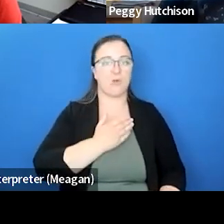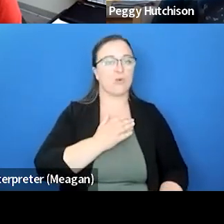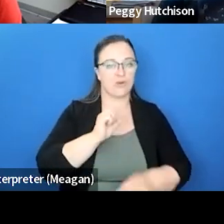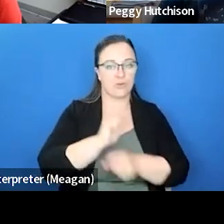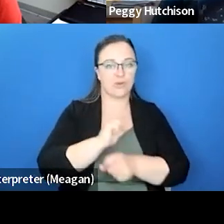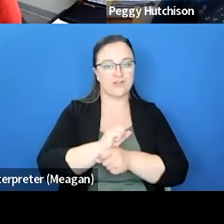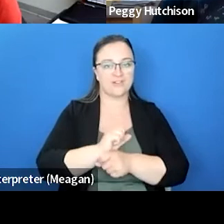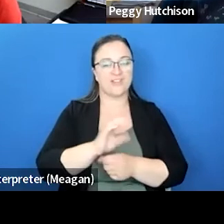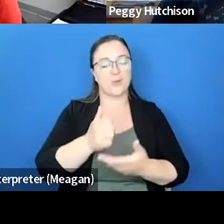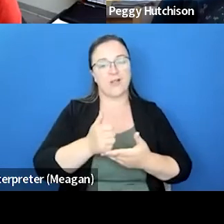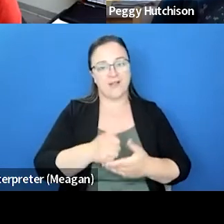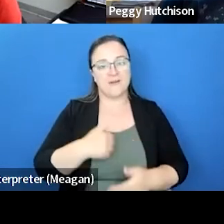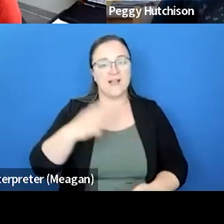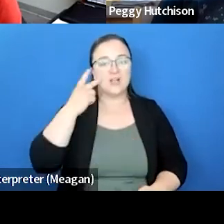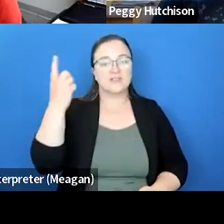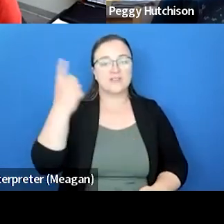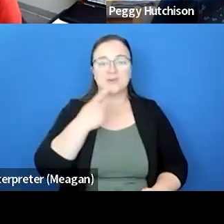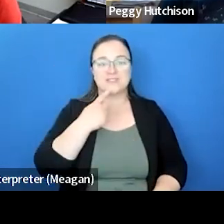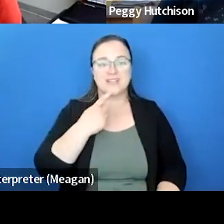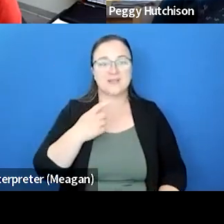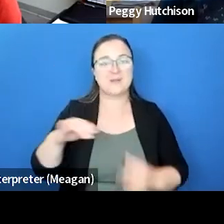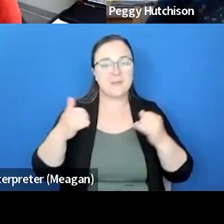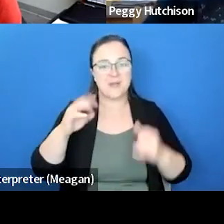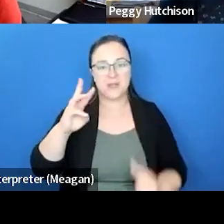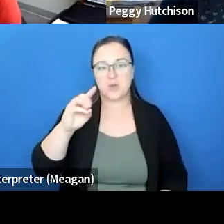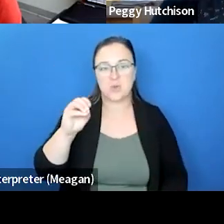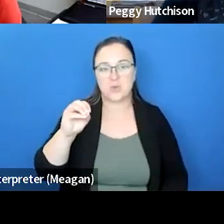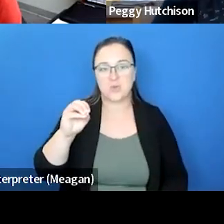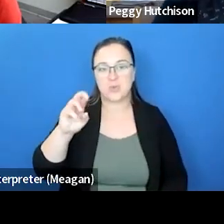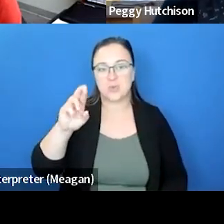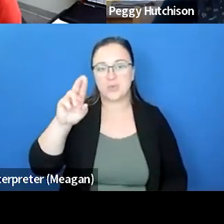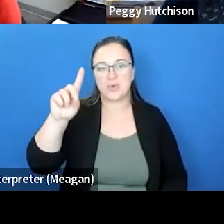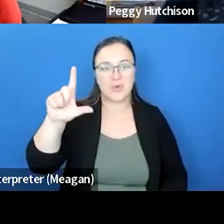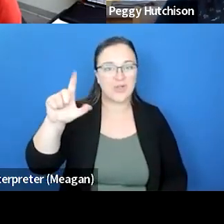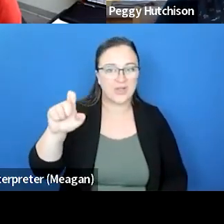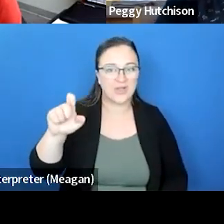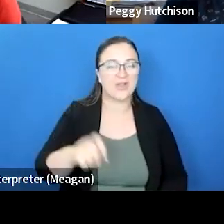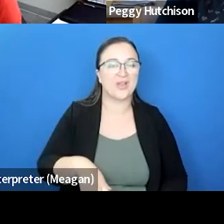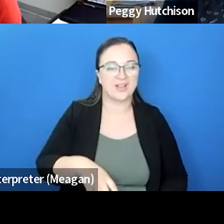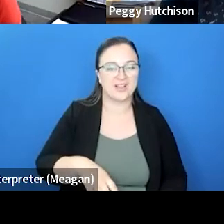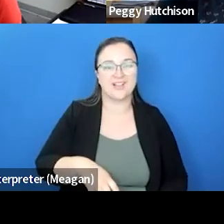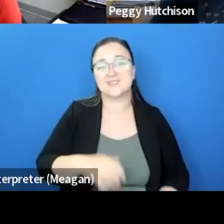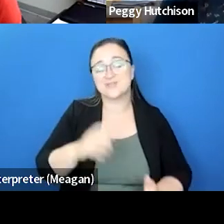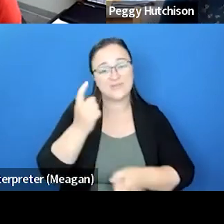I saw somebody said we play Wordle in our office. So a lot of you are like lifting up great ideas